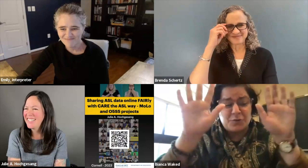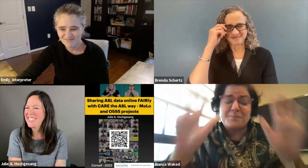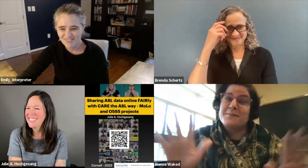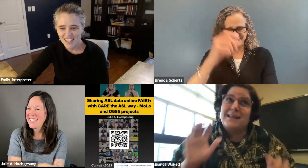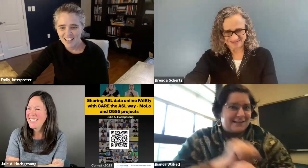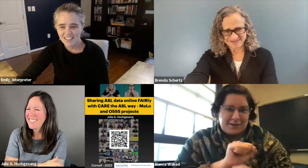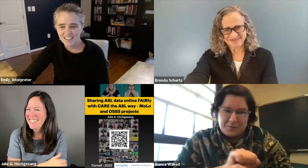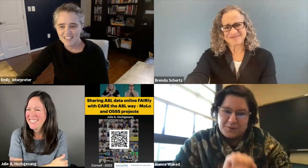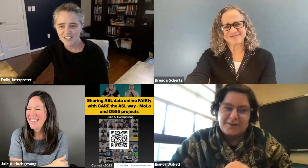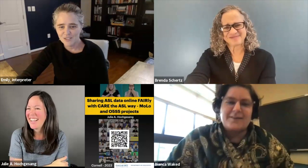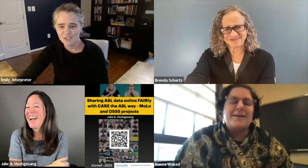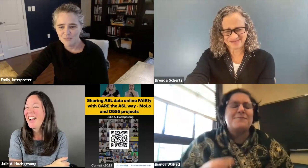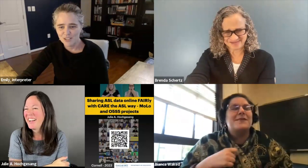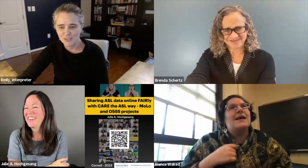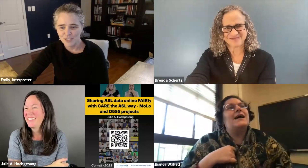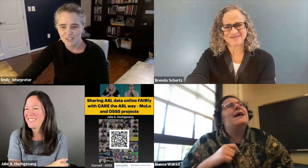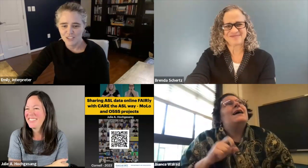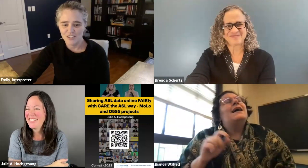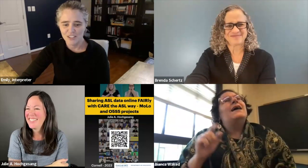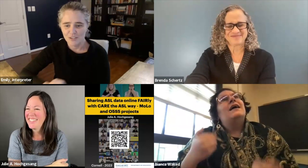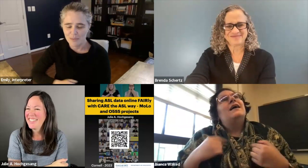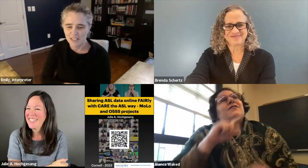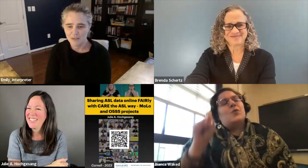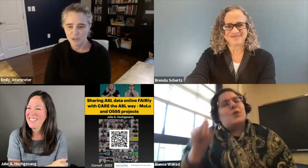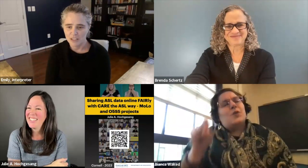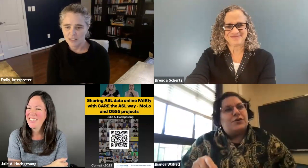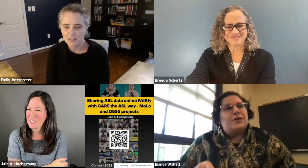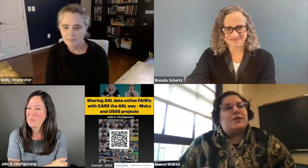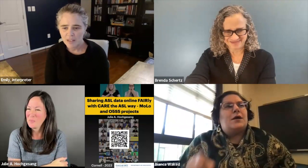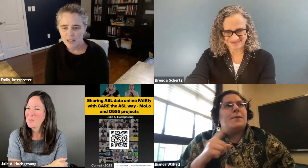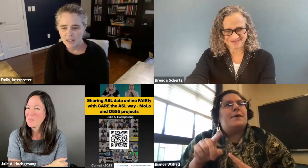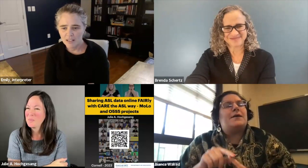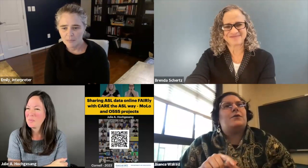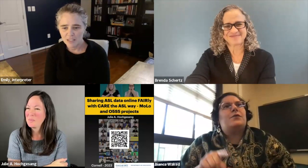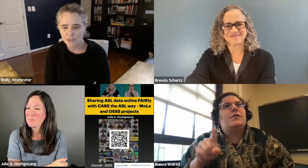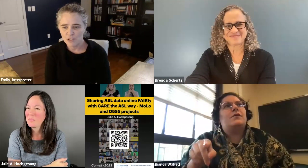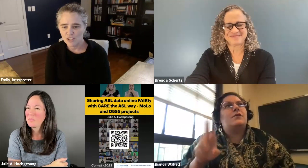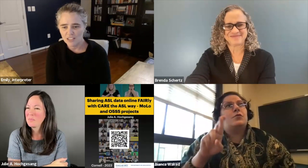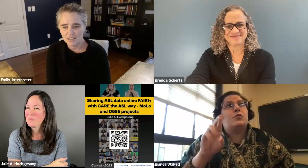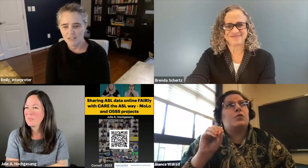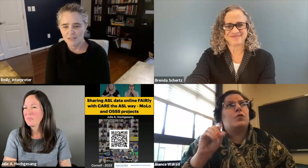hello thank you so much for the sharing your amazing work my question